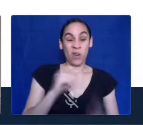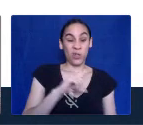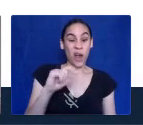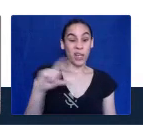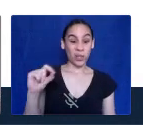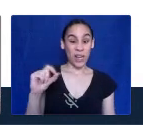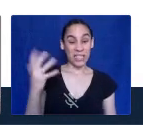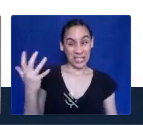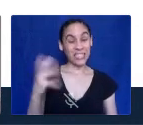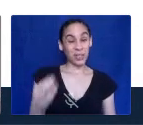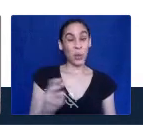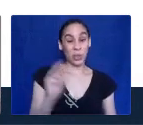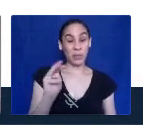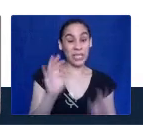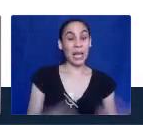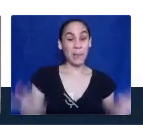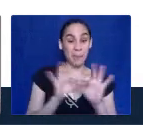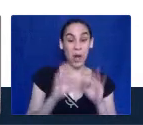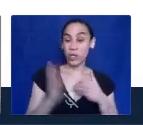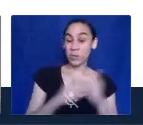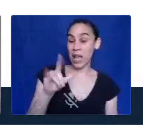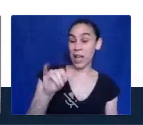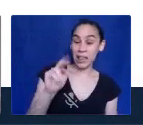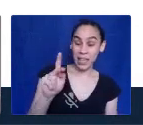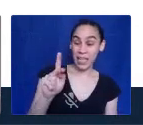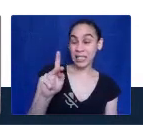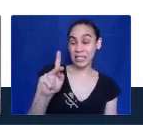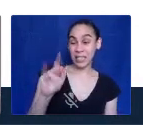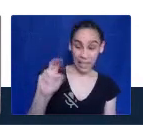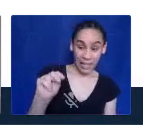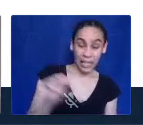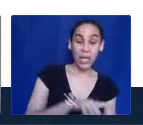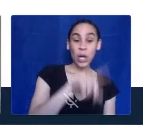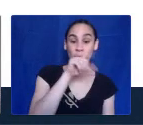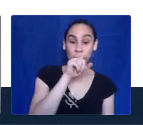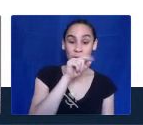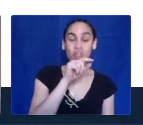right whether you're on linkedin or twitter right get your word out there consider it part